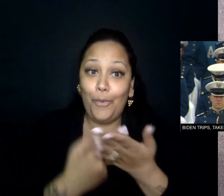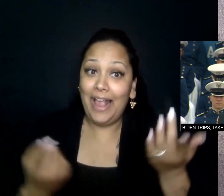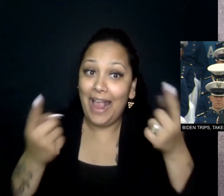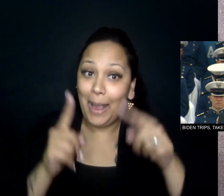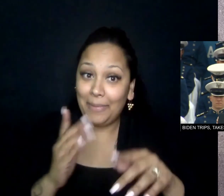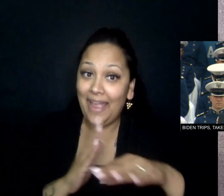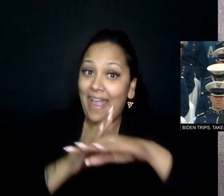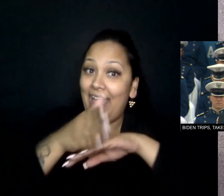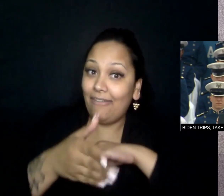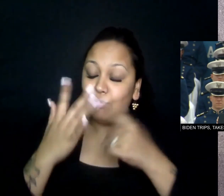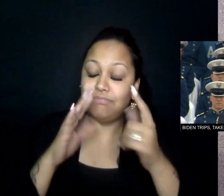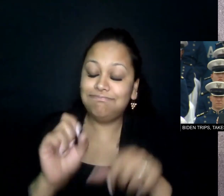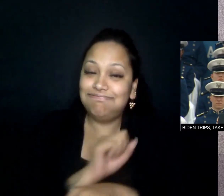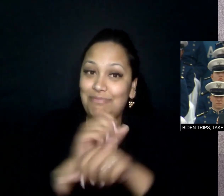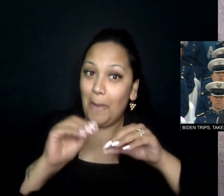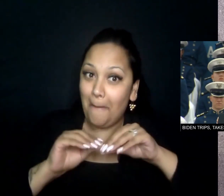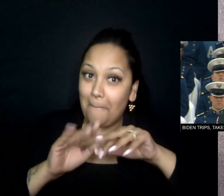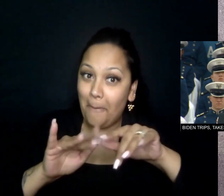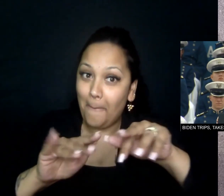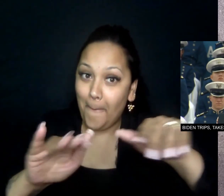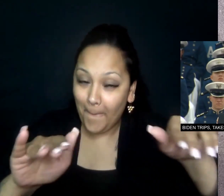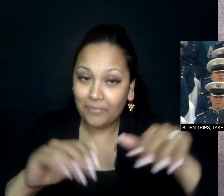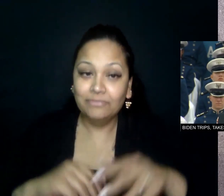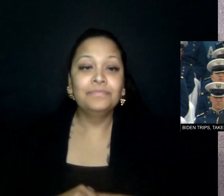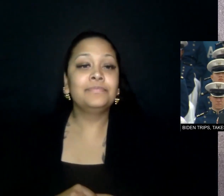but it's what happened afterwards that has gone viral.